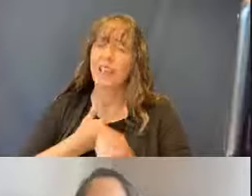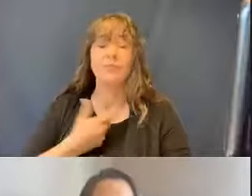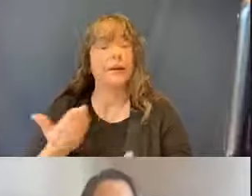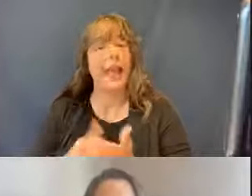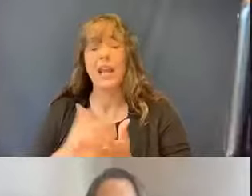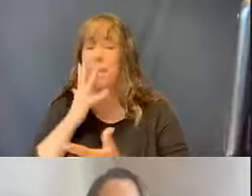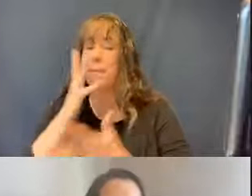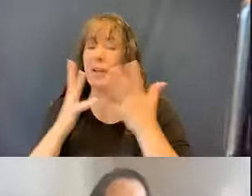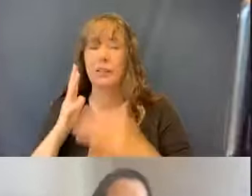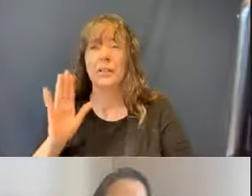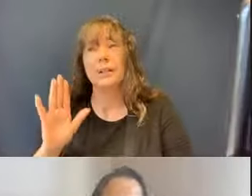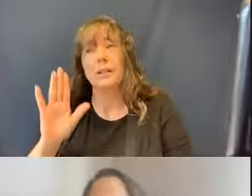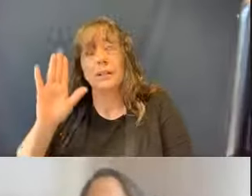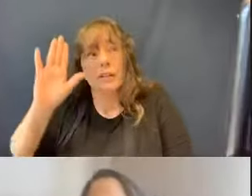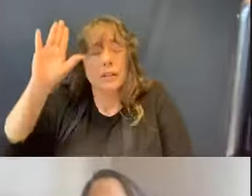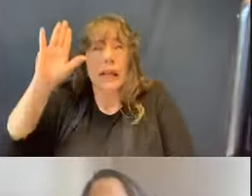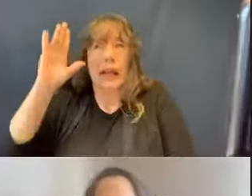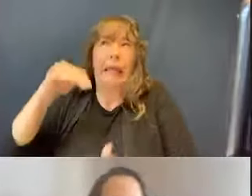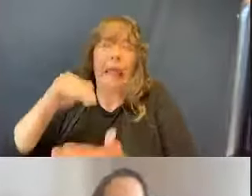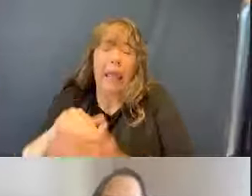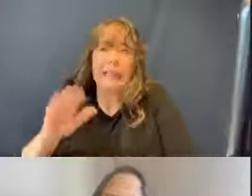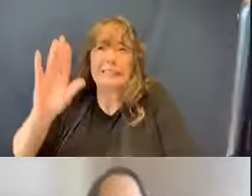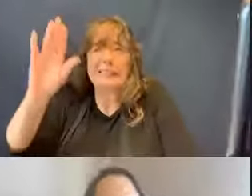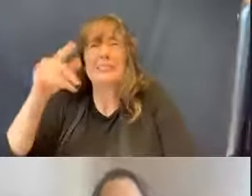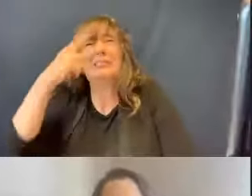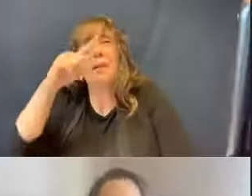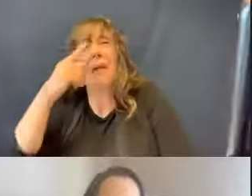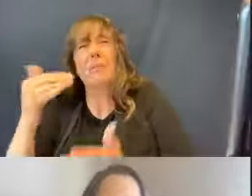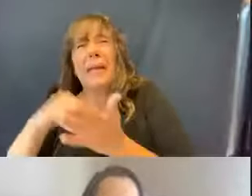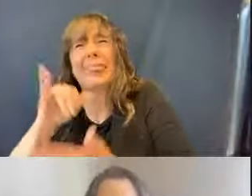my hand one more time, or could you please repeat that, or ask somebody to stand in another